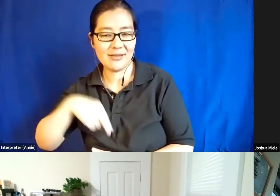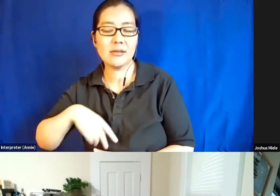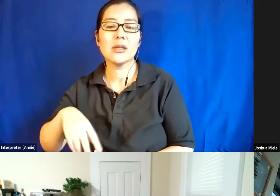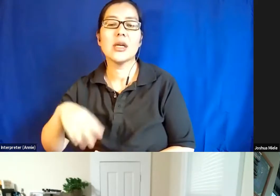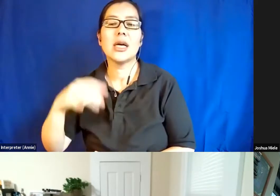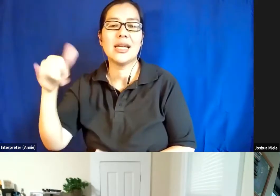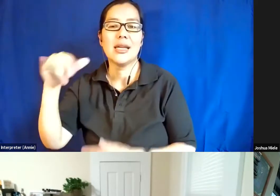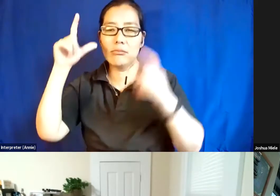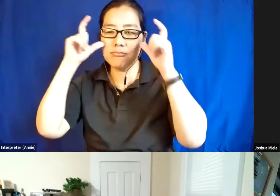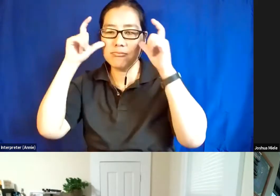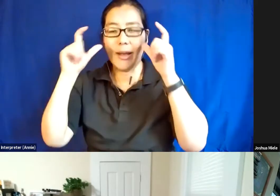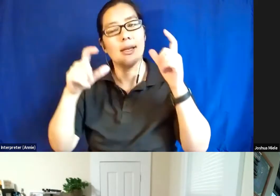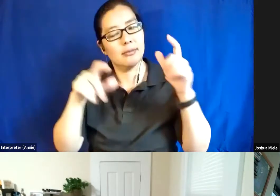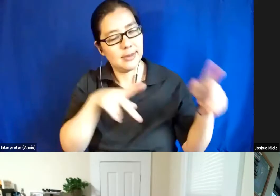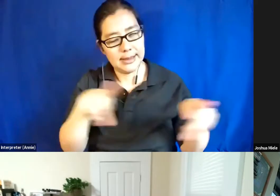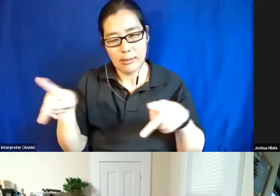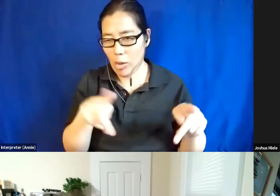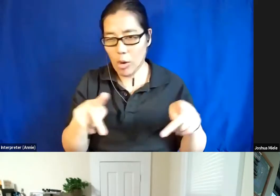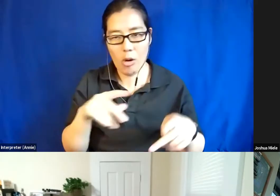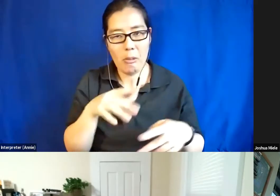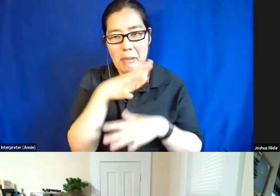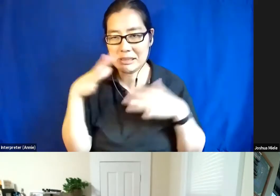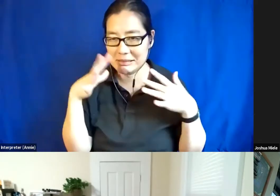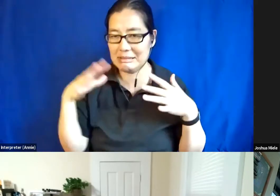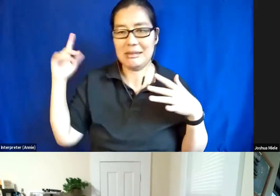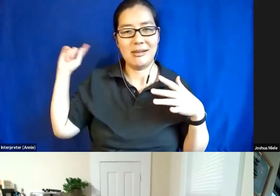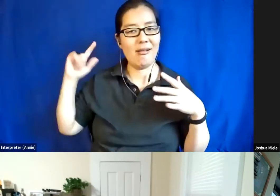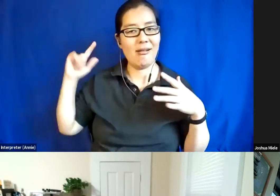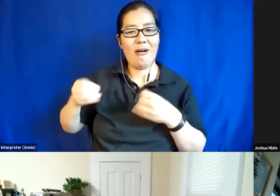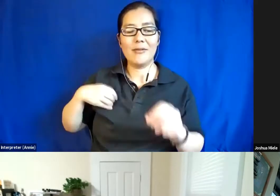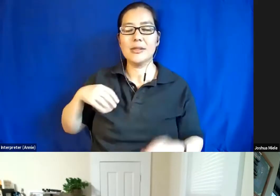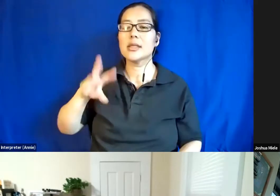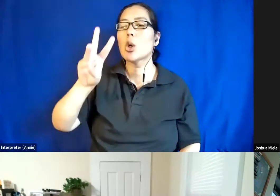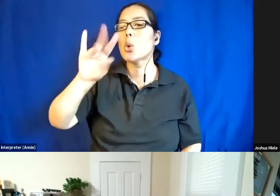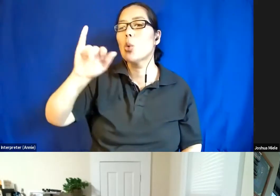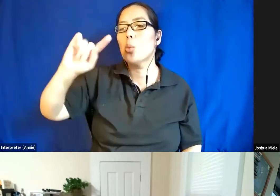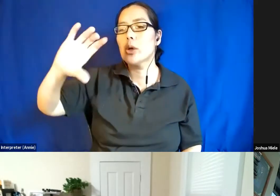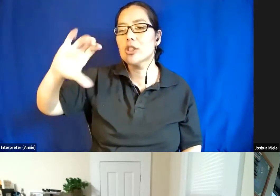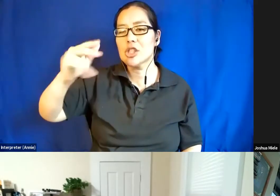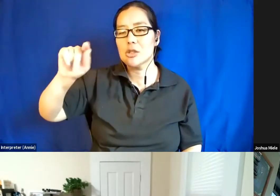messy office in Wichita Kansas where I am the director of the writing program and